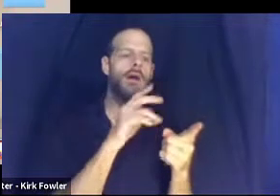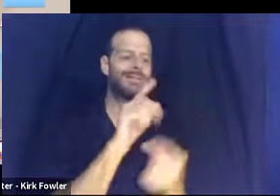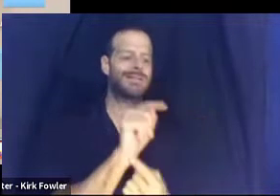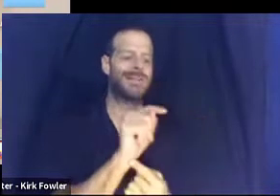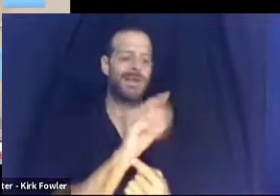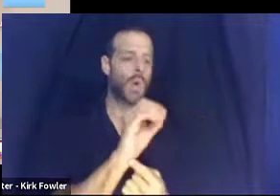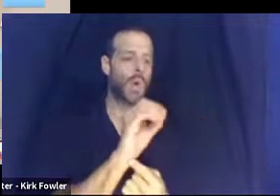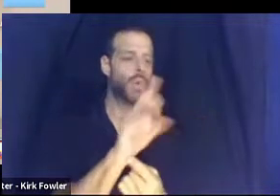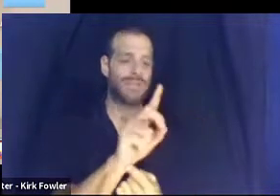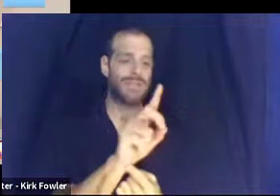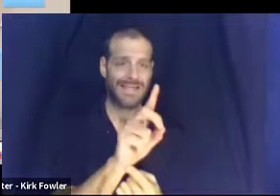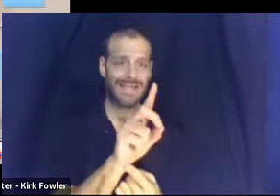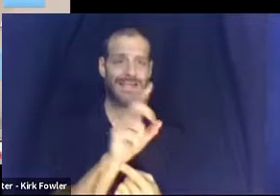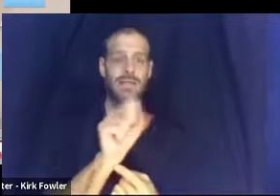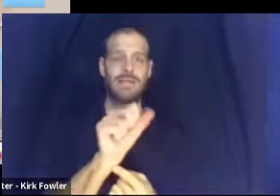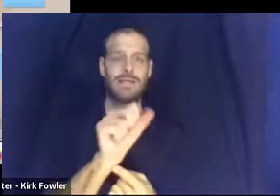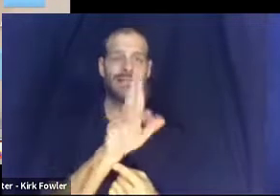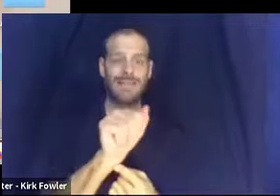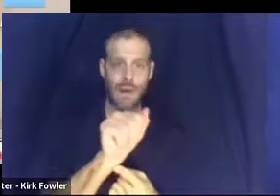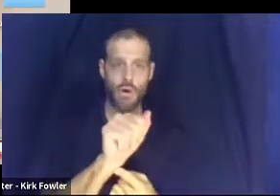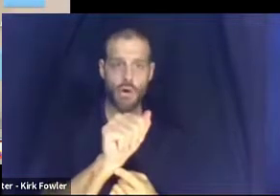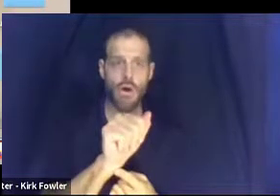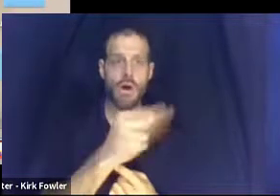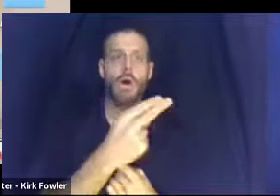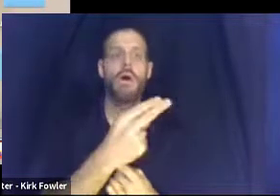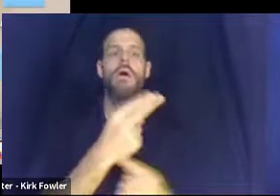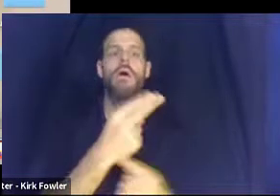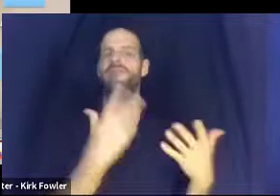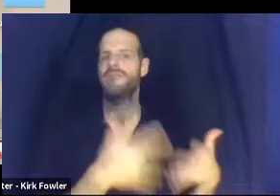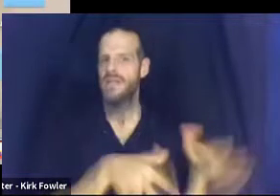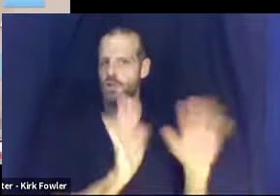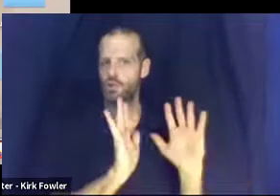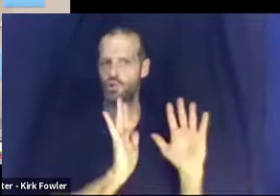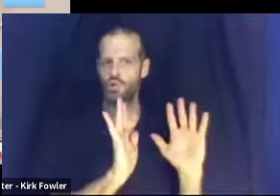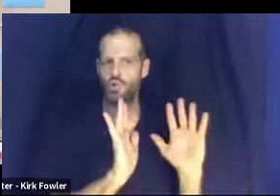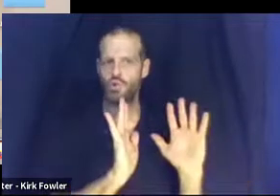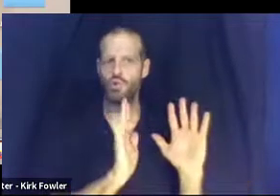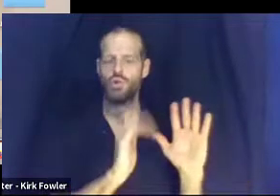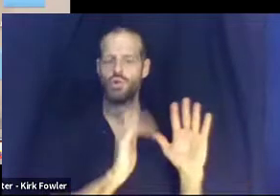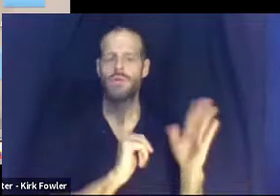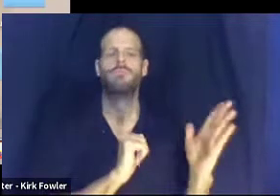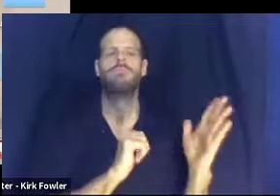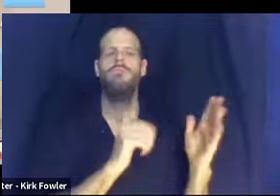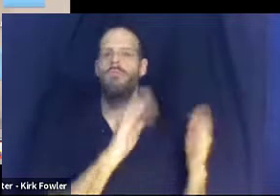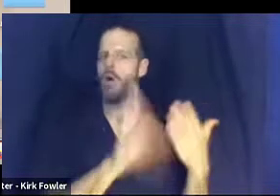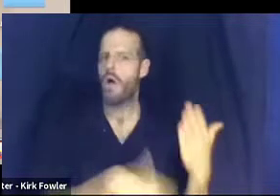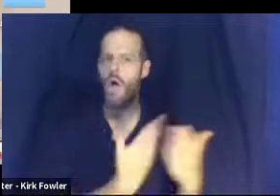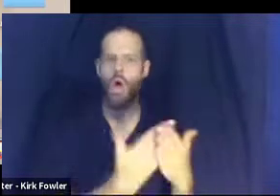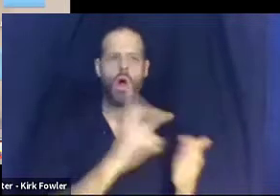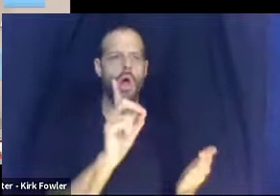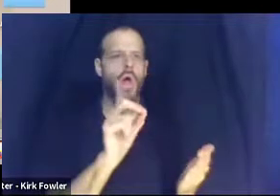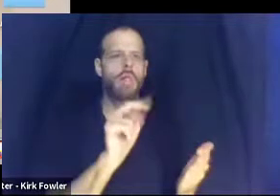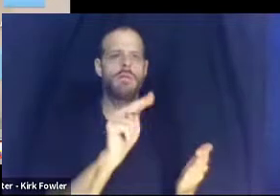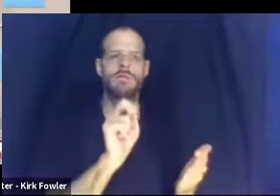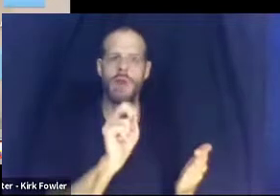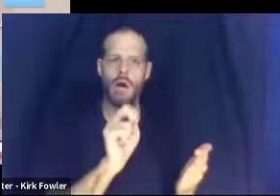your TOD Sarah, teacher of the deaf Sarah is finished. It's all done. Like reading is finished with her next.